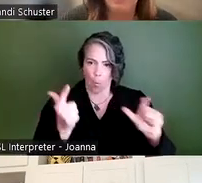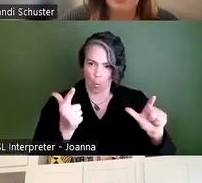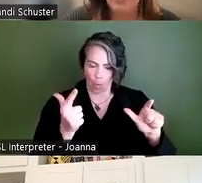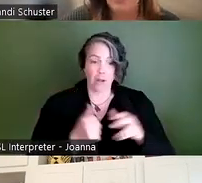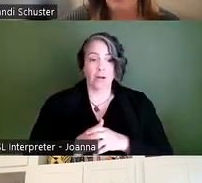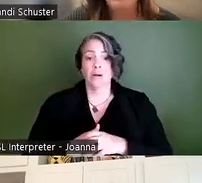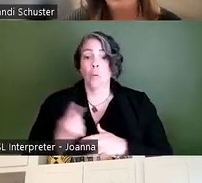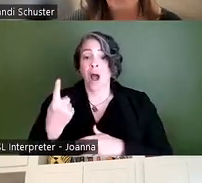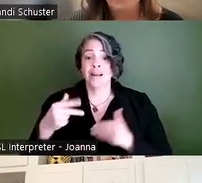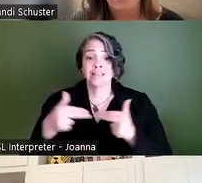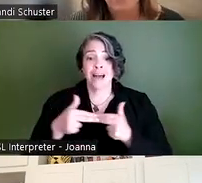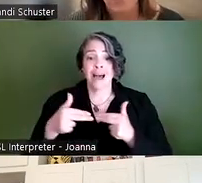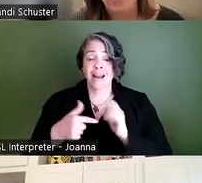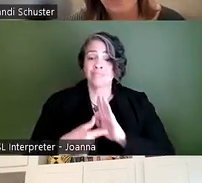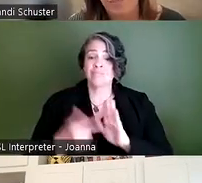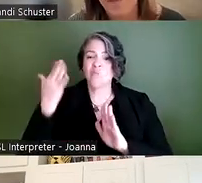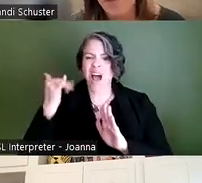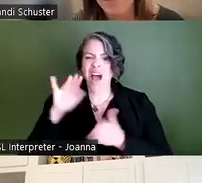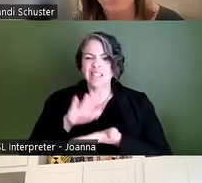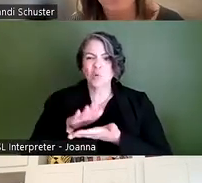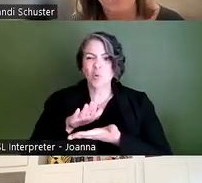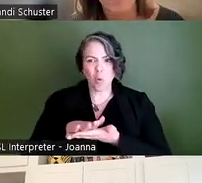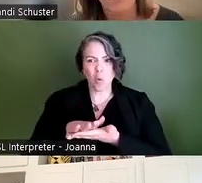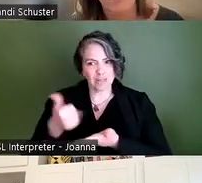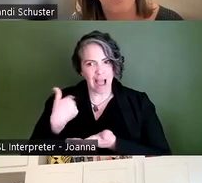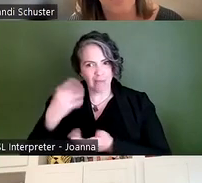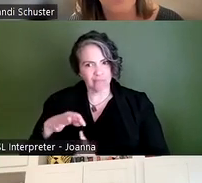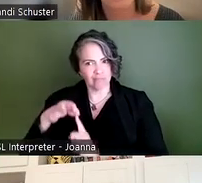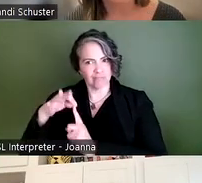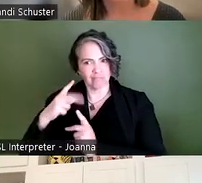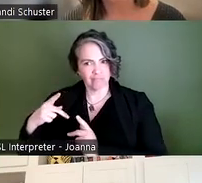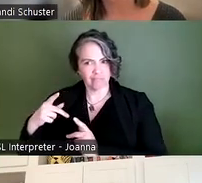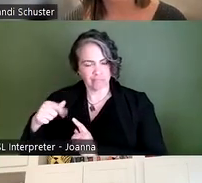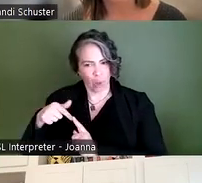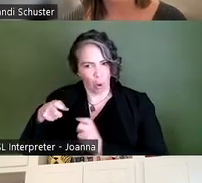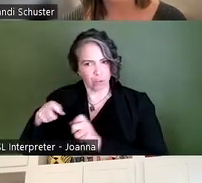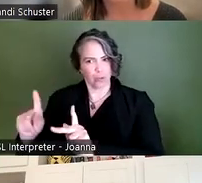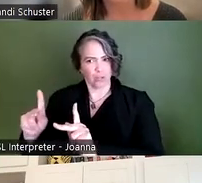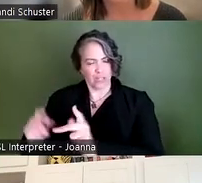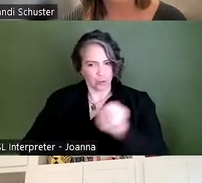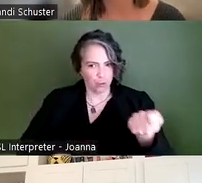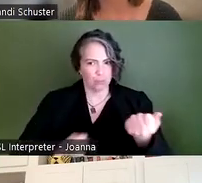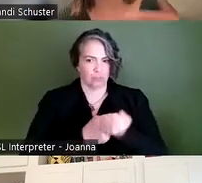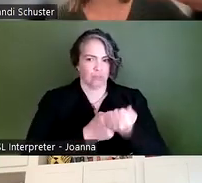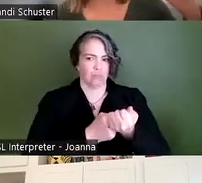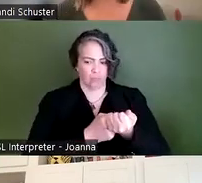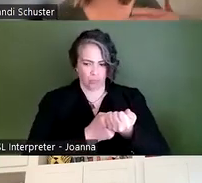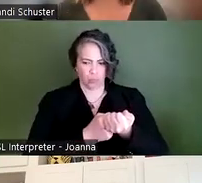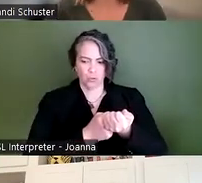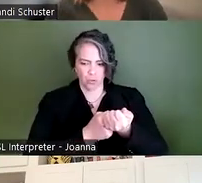was showing you reasons why schools are uniquely positioned to support the targeted prevention of